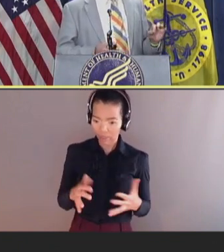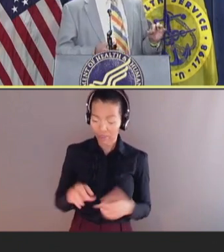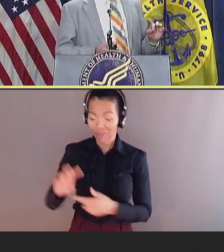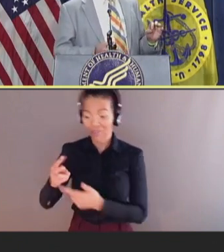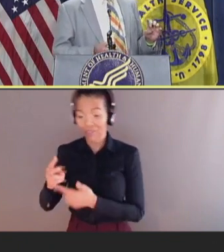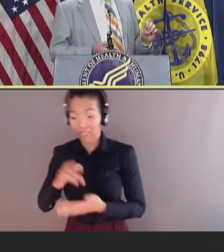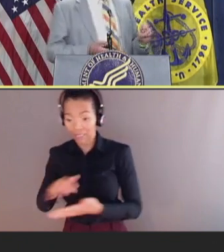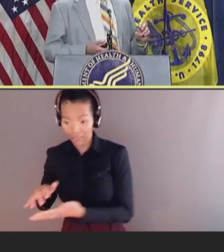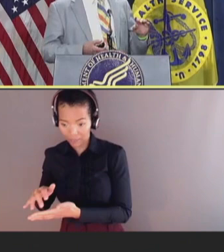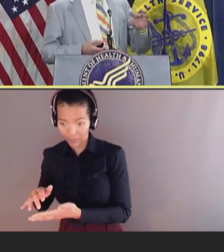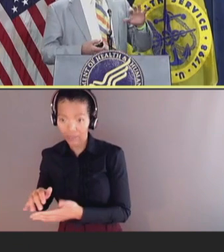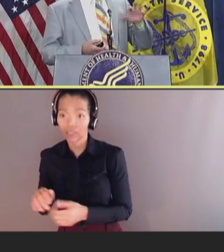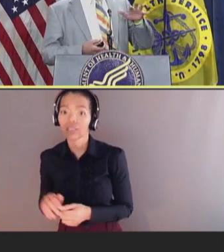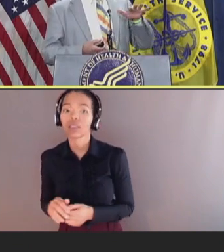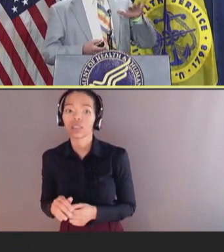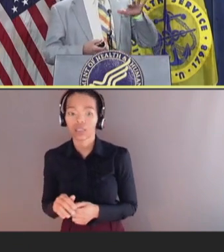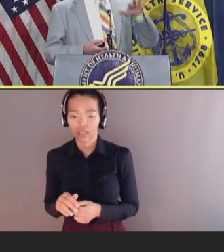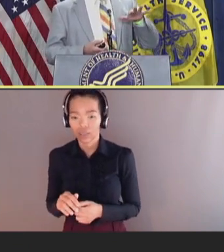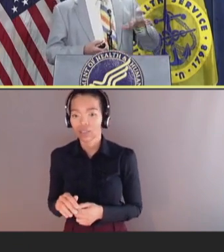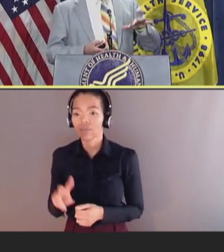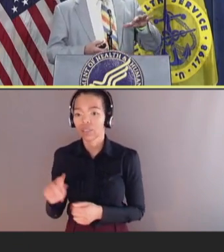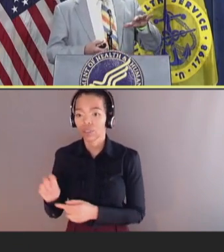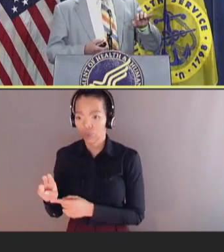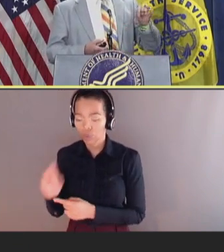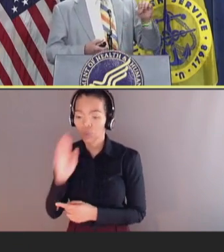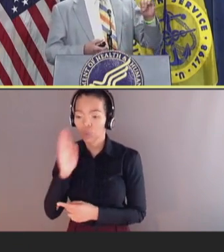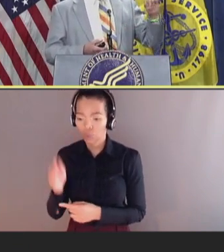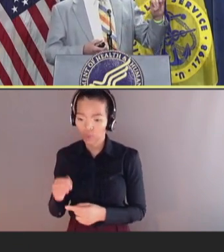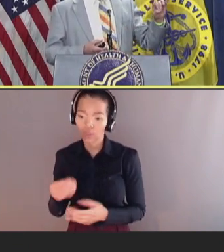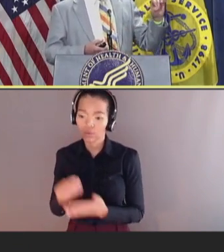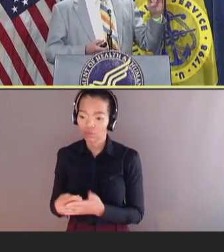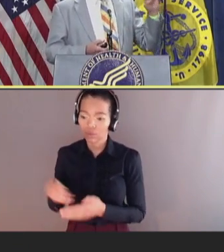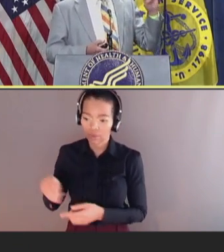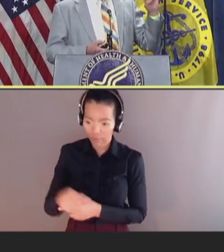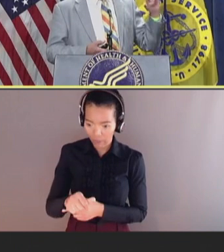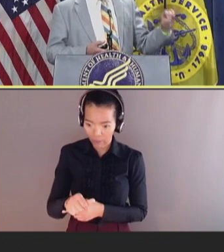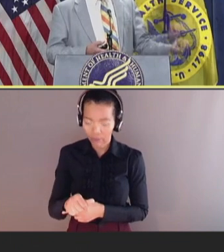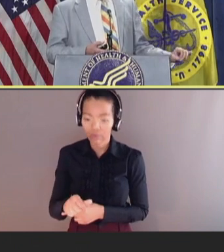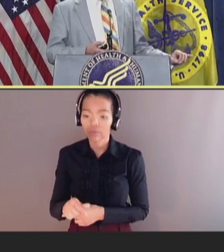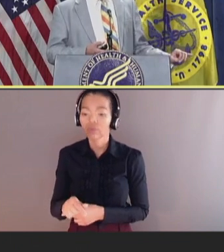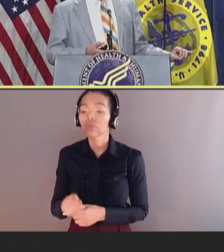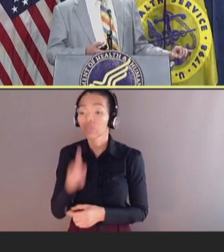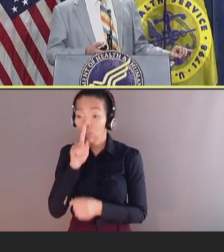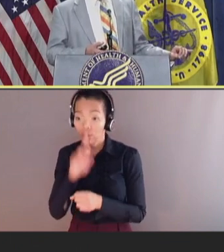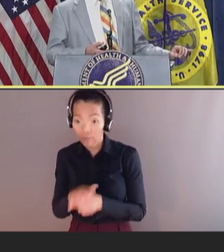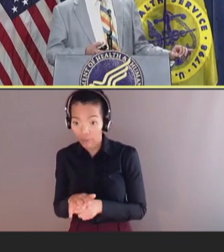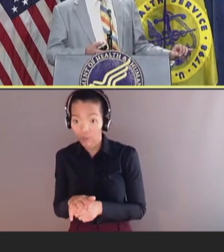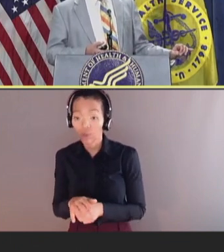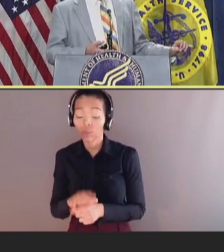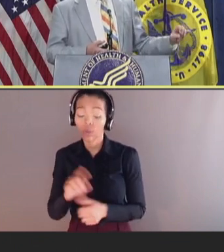funding to actually confirm that in a group that got BCG vaccinated first, they would